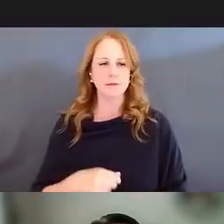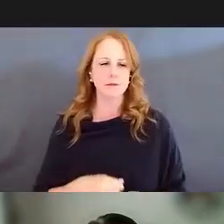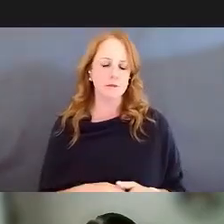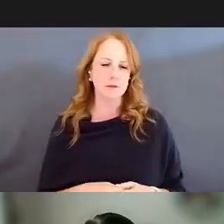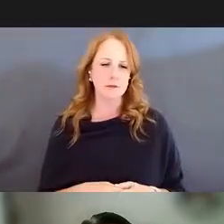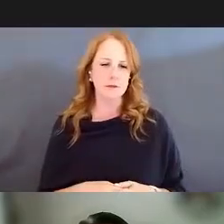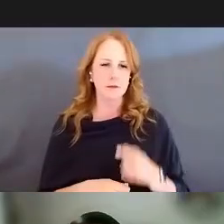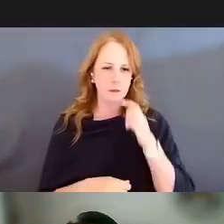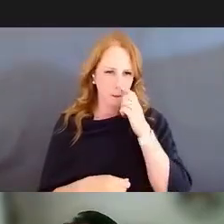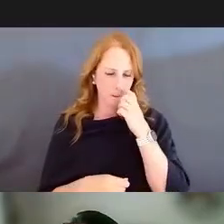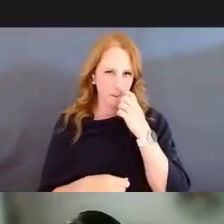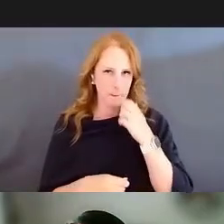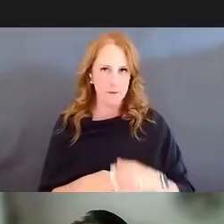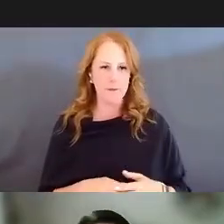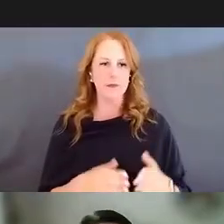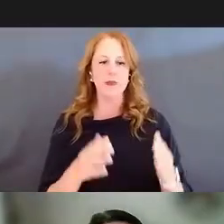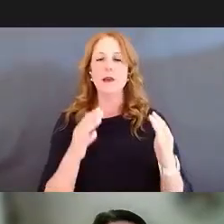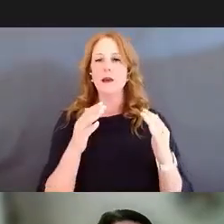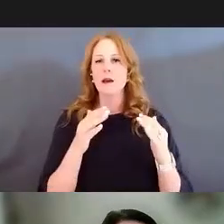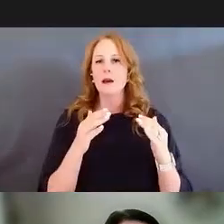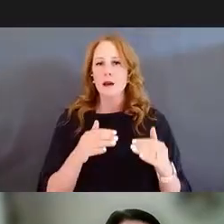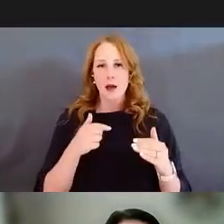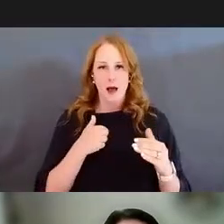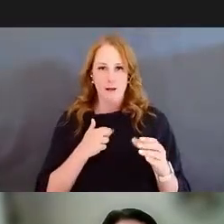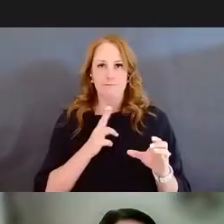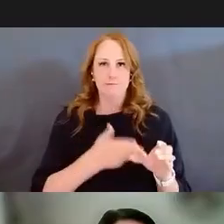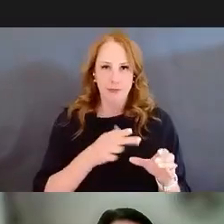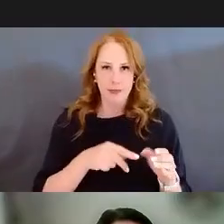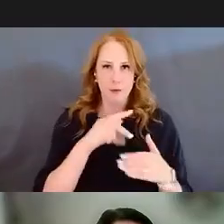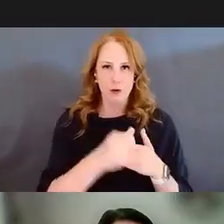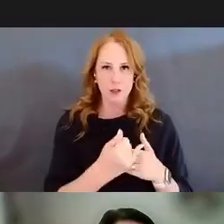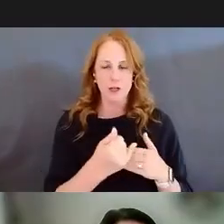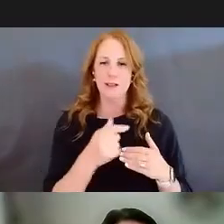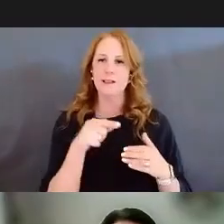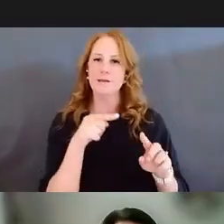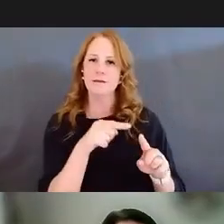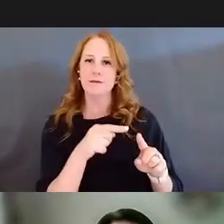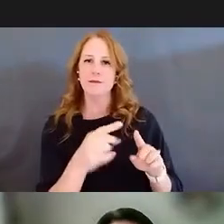So this is where I came in with the project. He reached out to King County to say who can